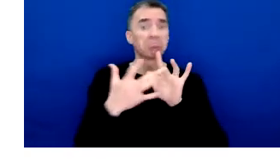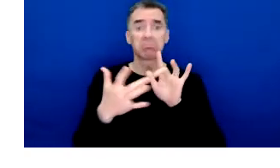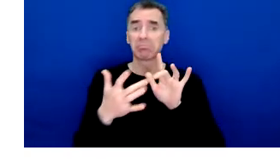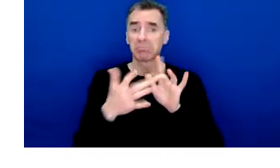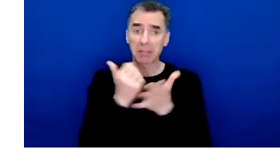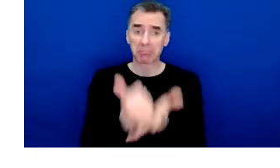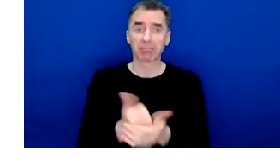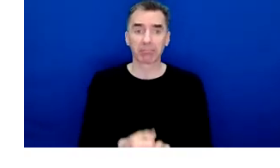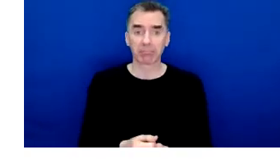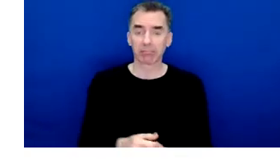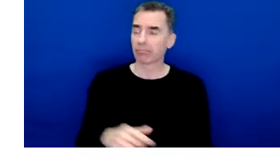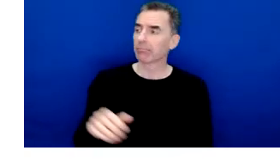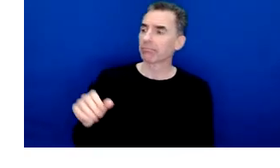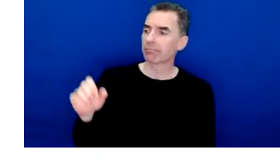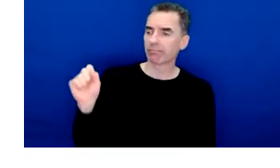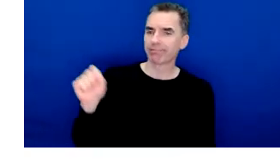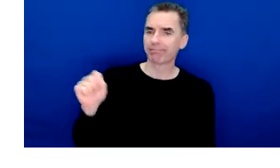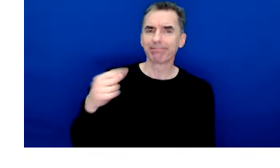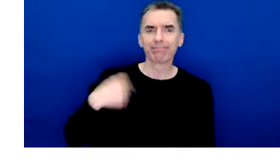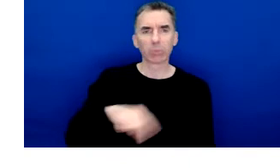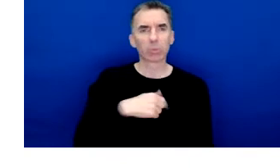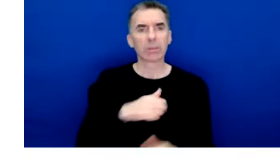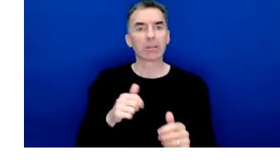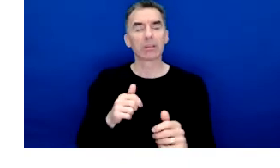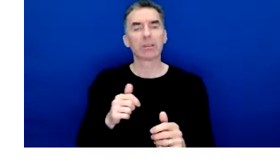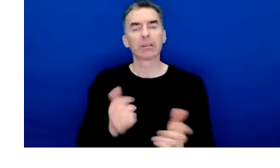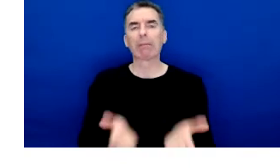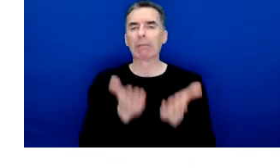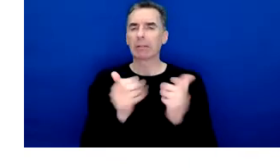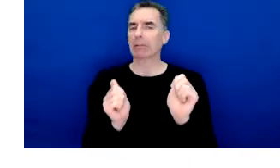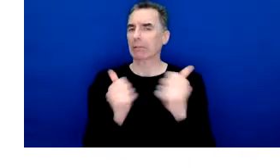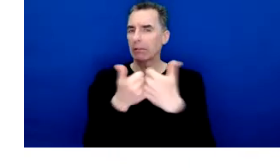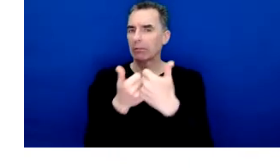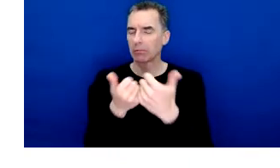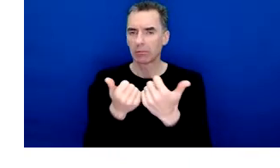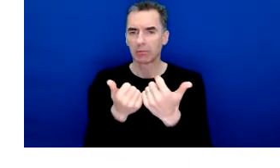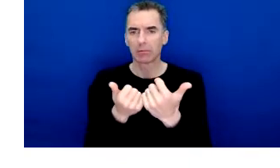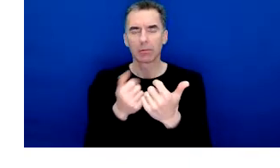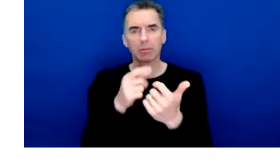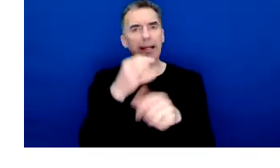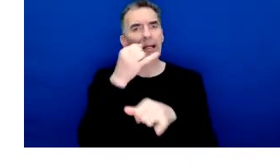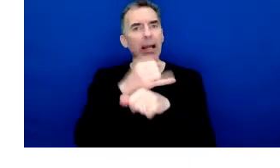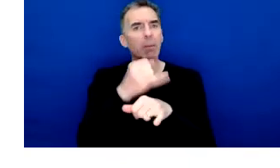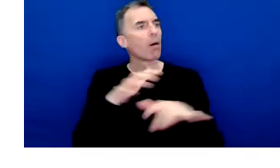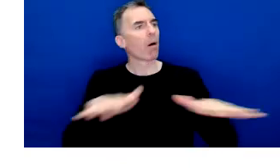we do we do really challenge you to make a friend across campus if you don't have one.